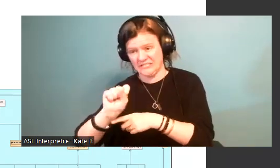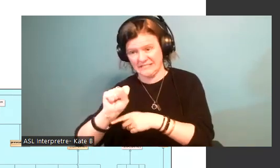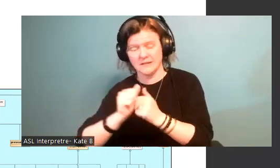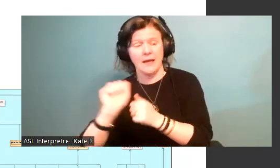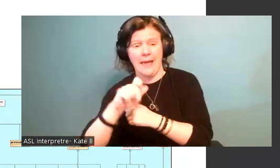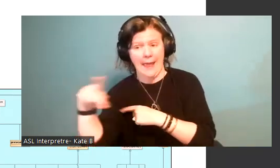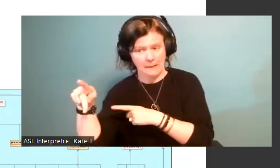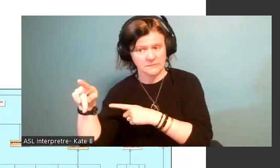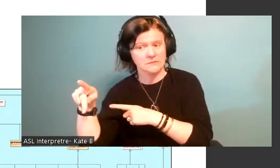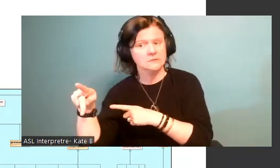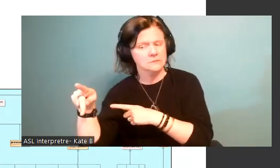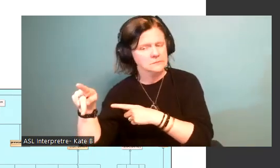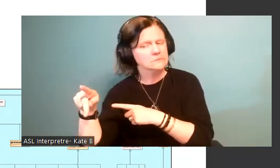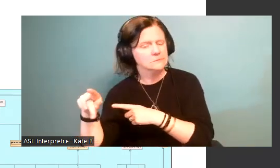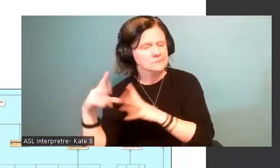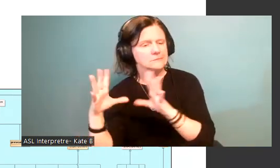can be fairly simple. It just adds additional